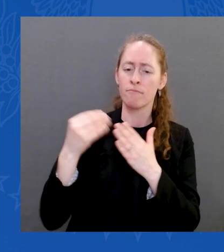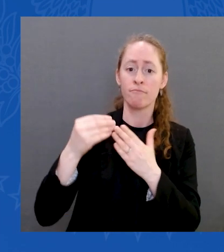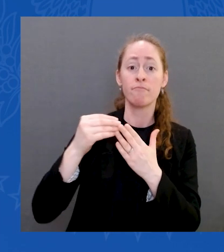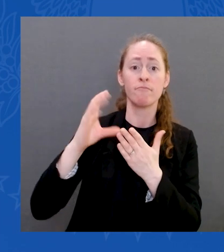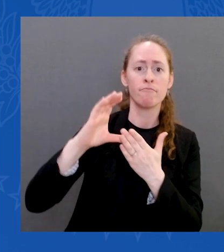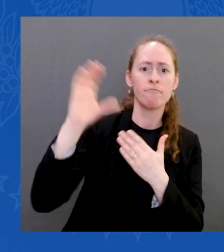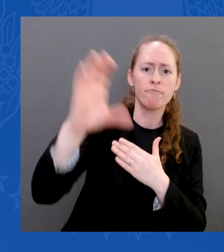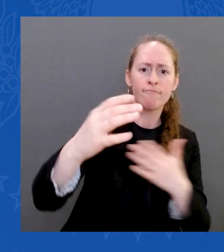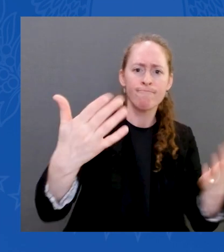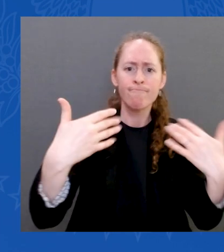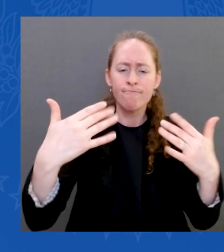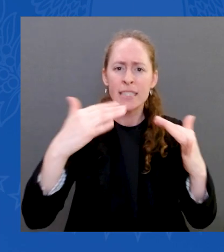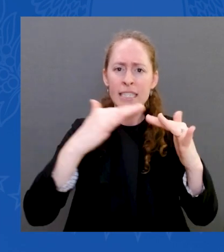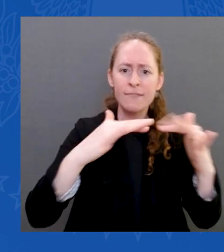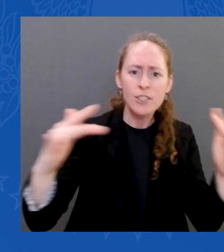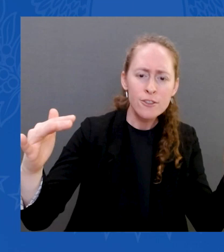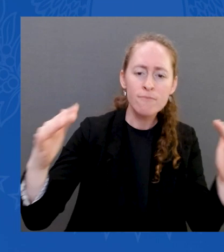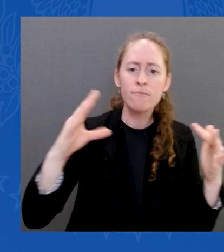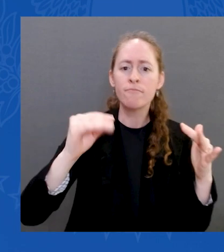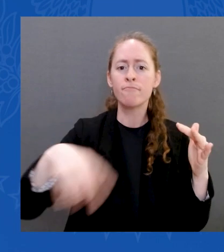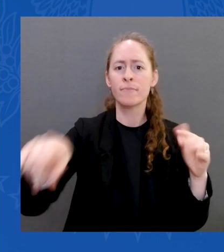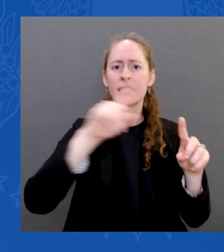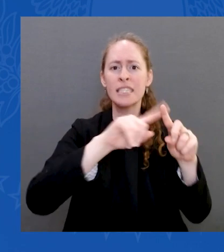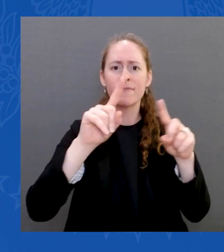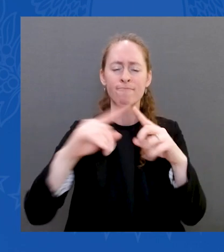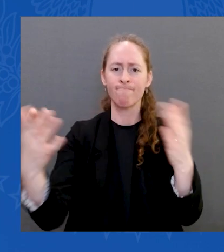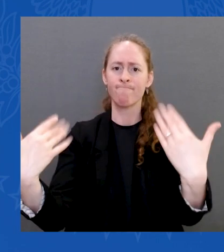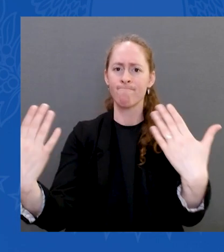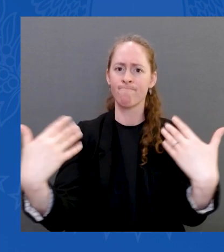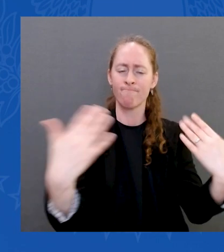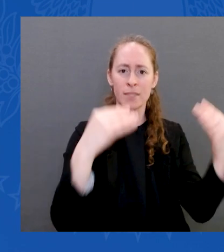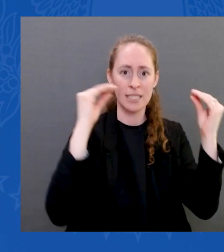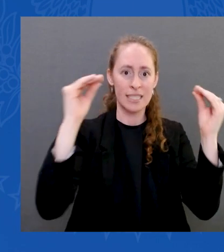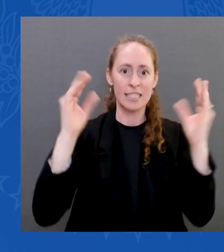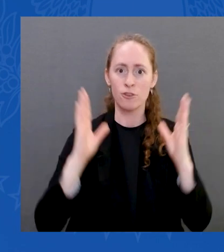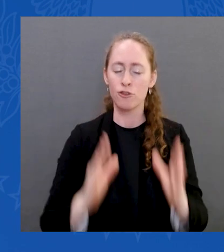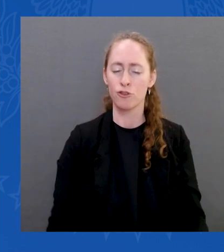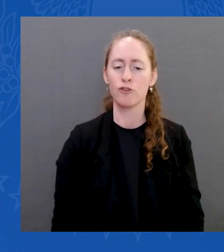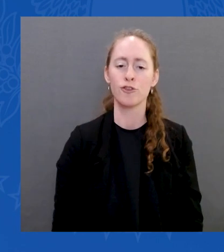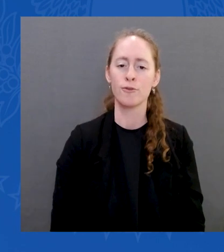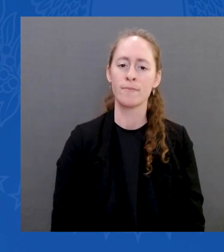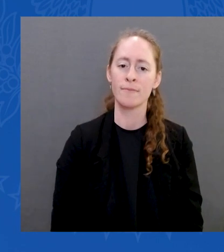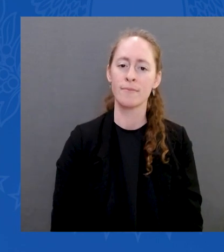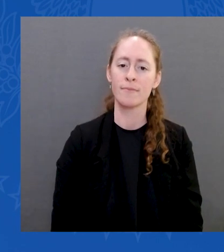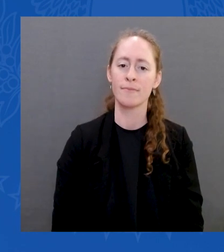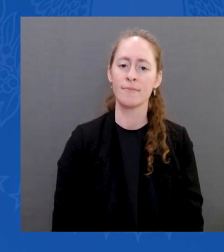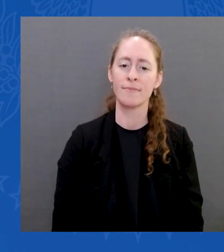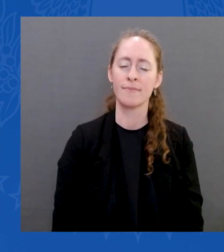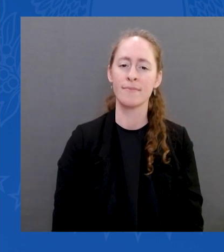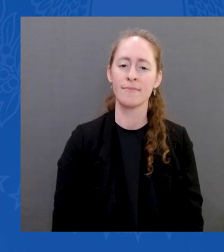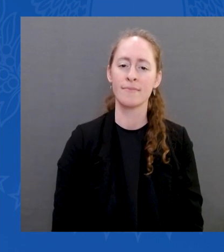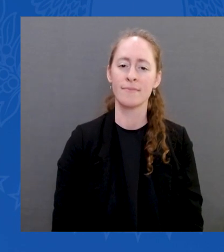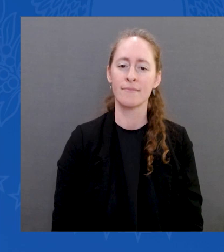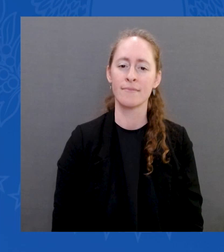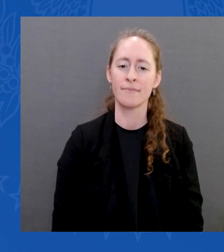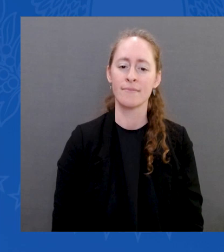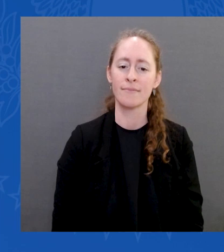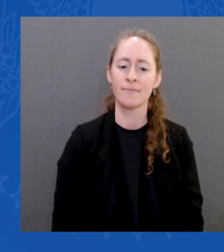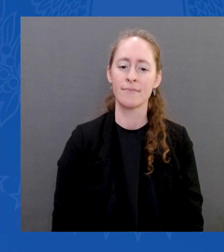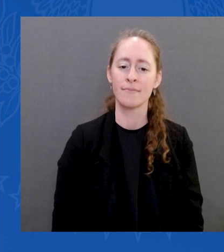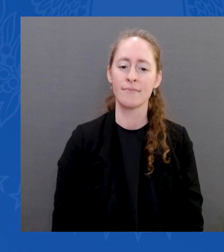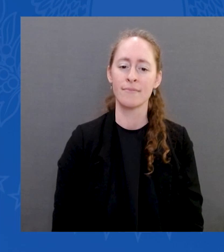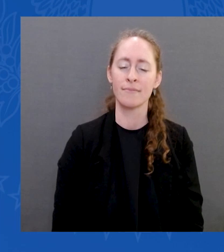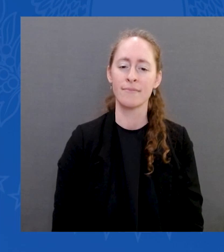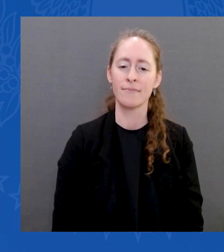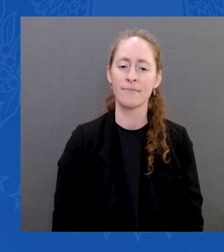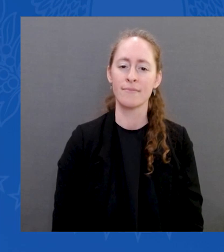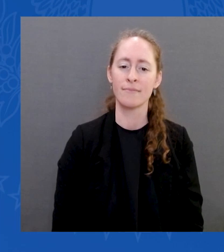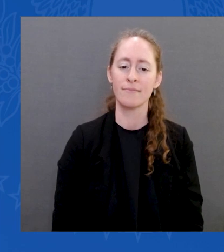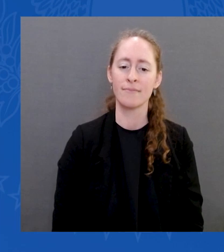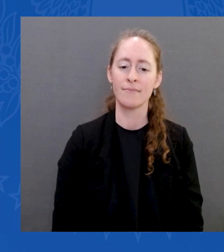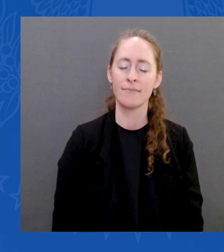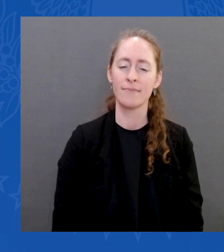This is key.